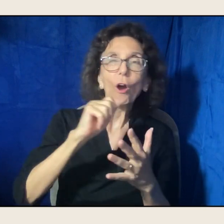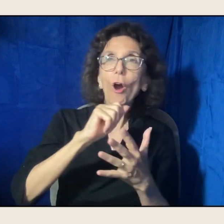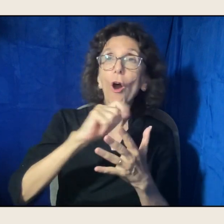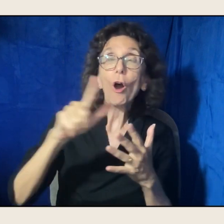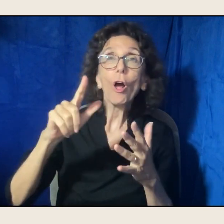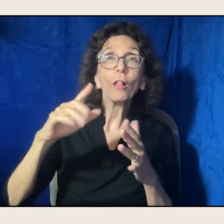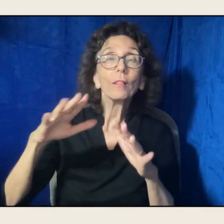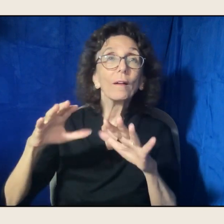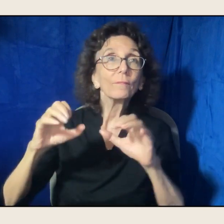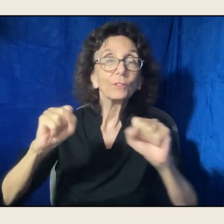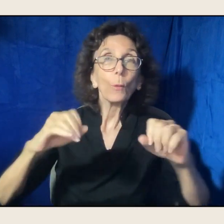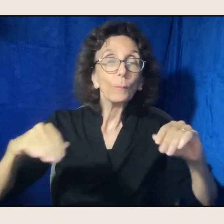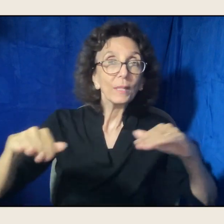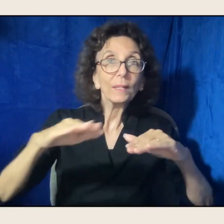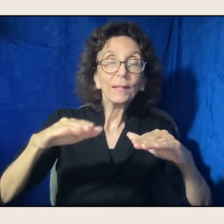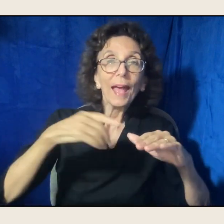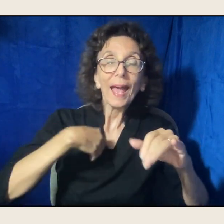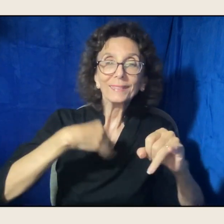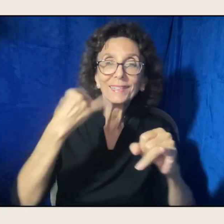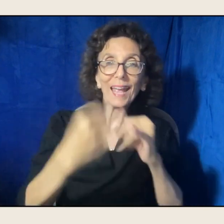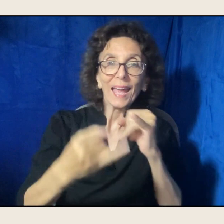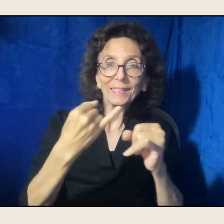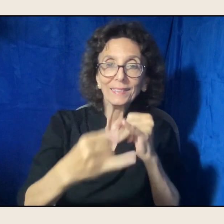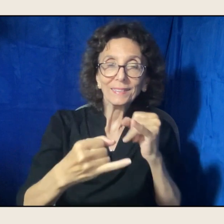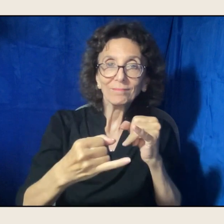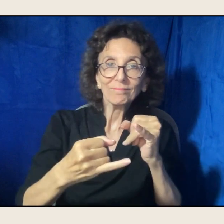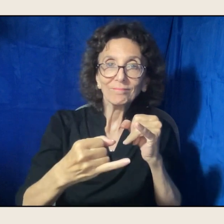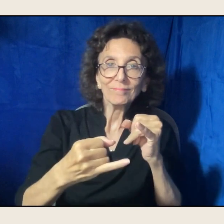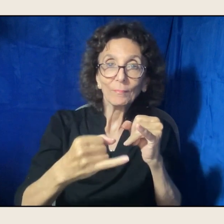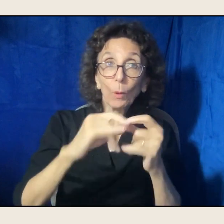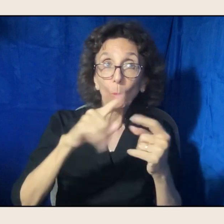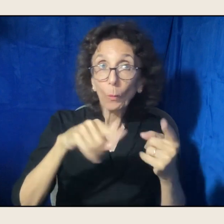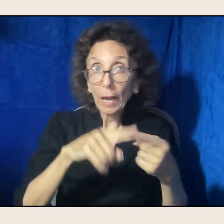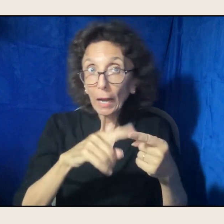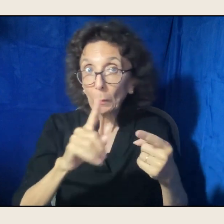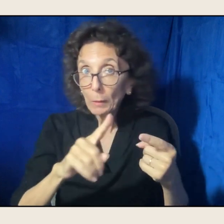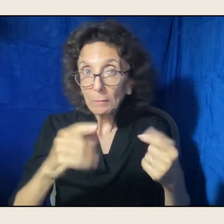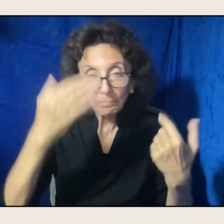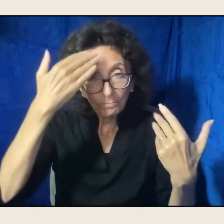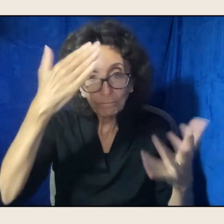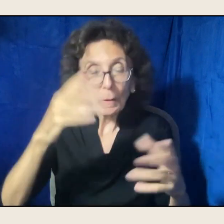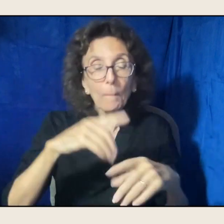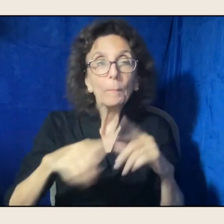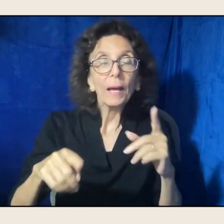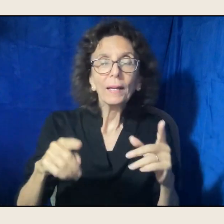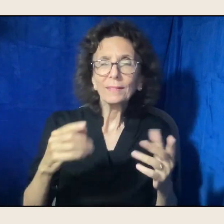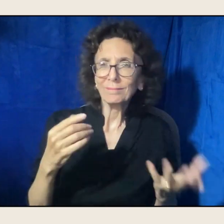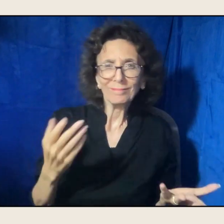We just don't always know what it is, but that it's foolish to think that